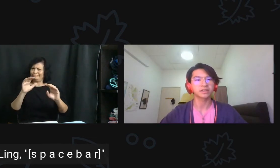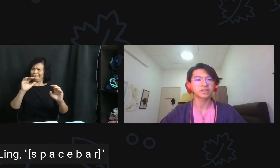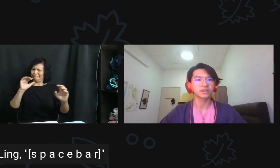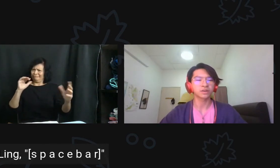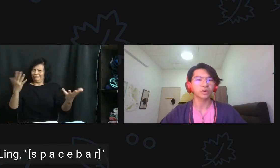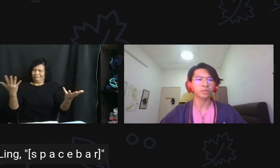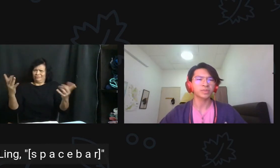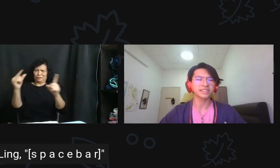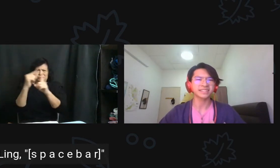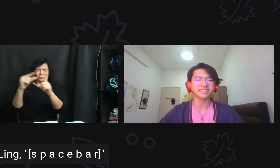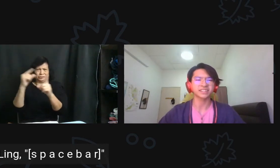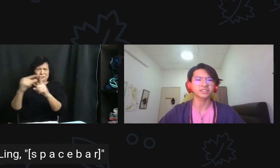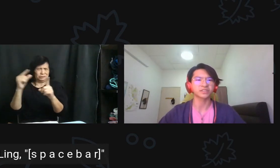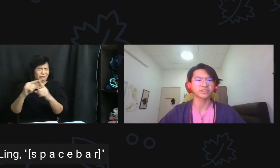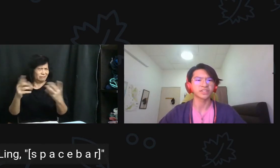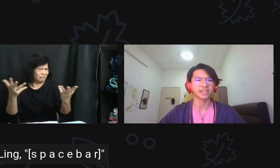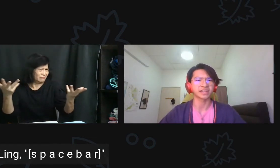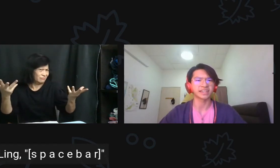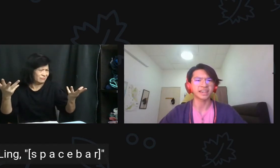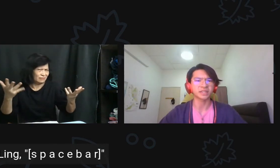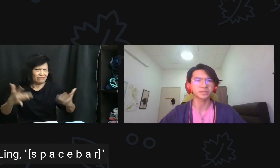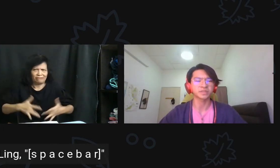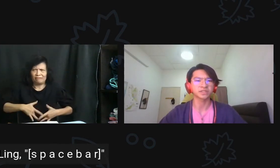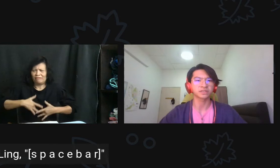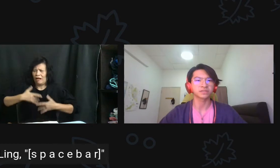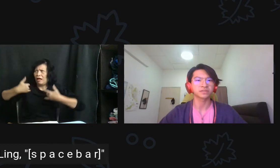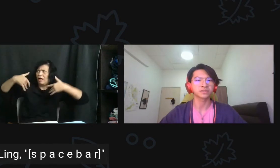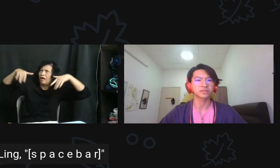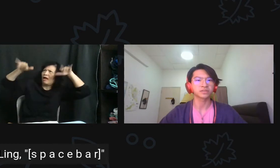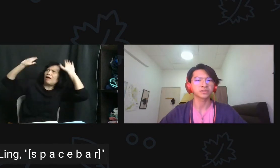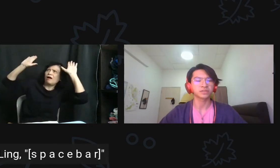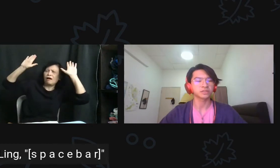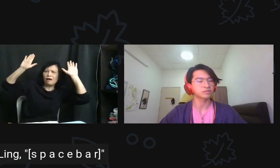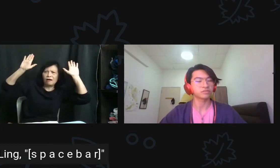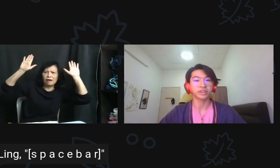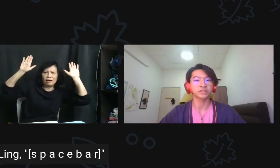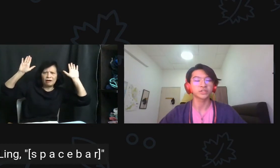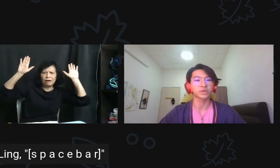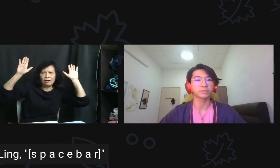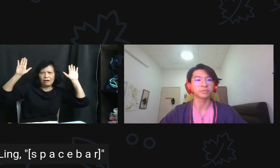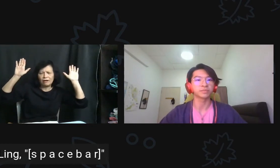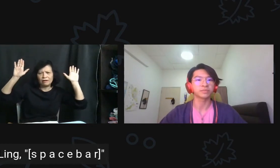Hopeless stutters and gasps try to swim